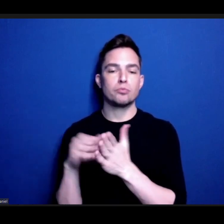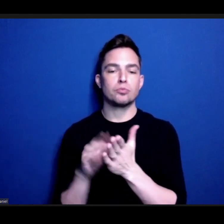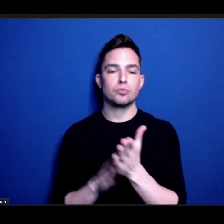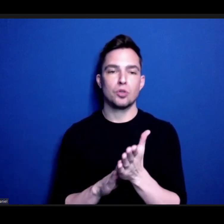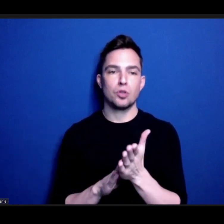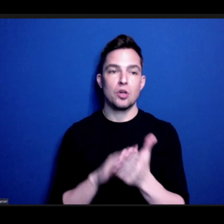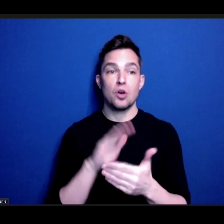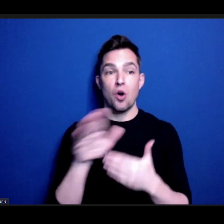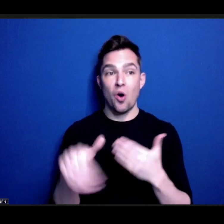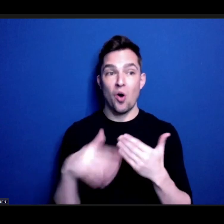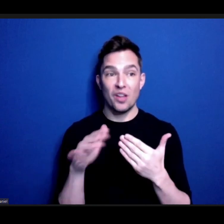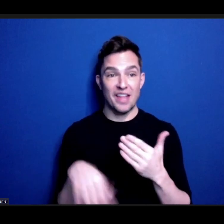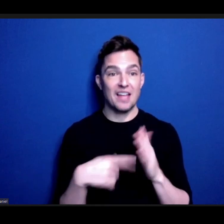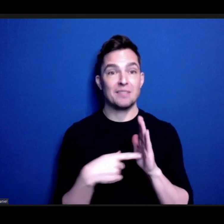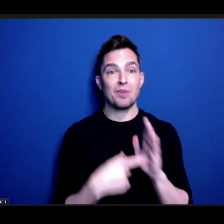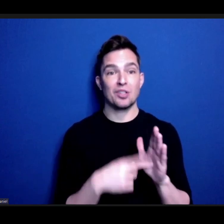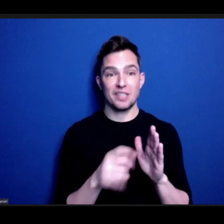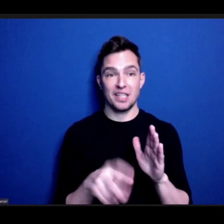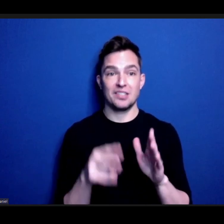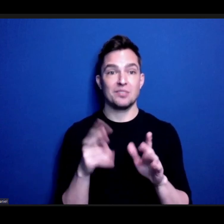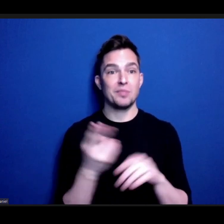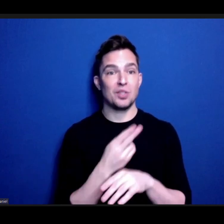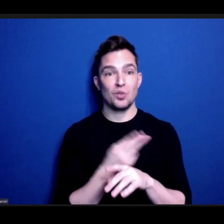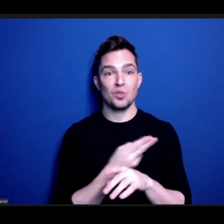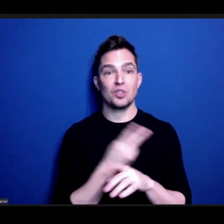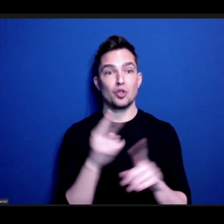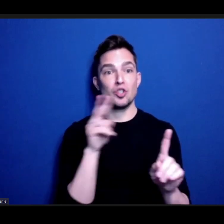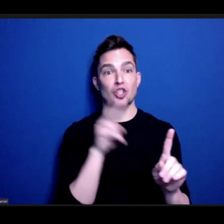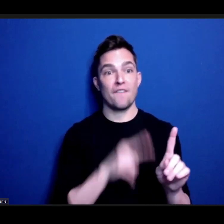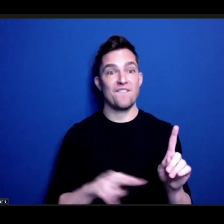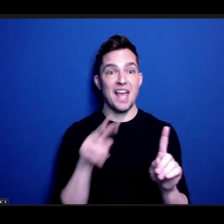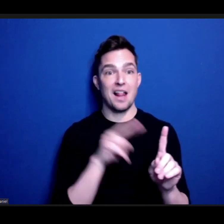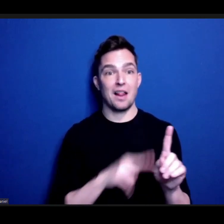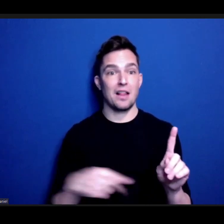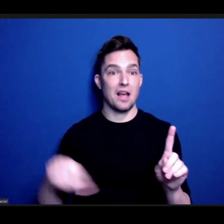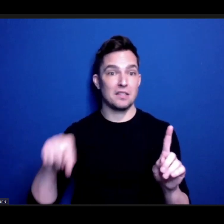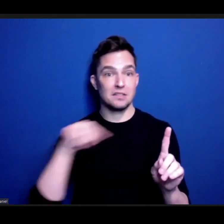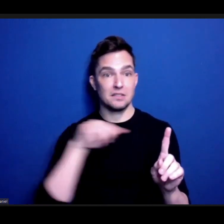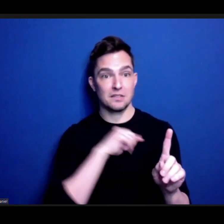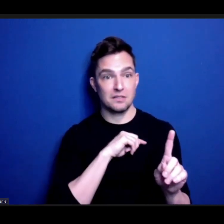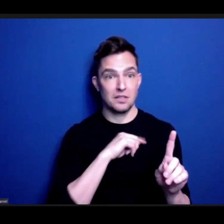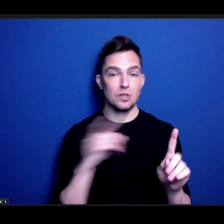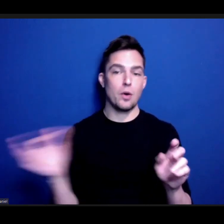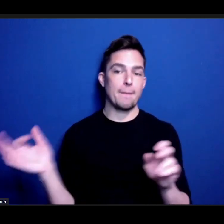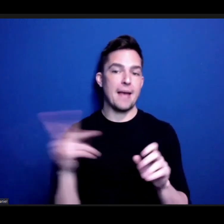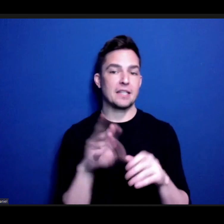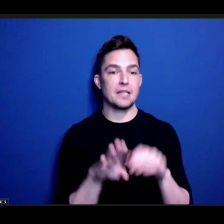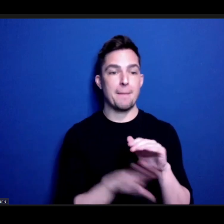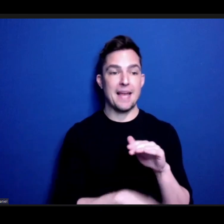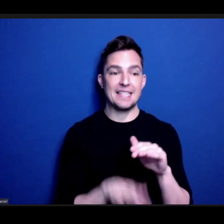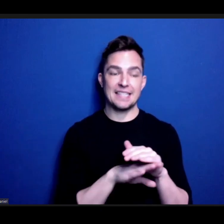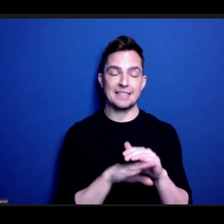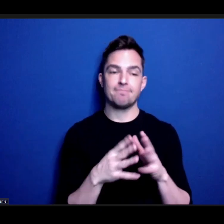that can be used to surveil us. And so going back to the basics, I find is a very important